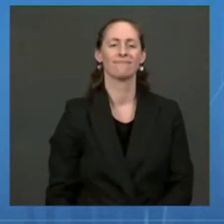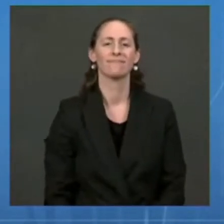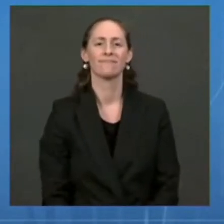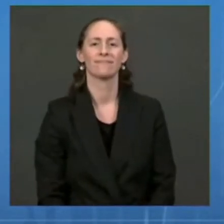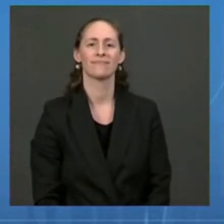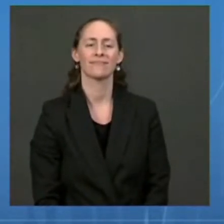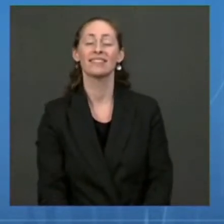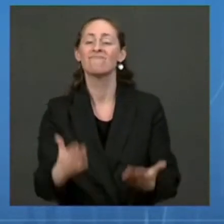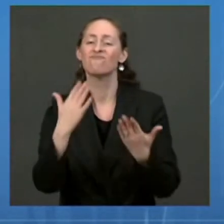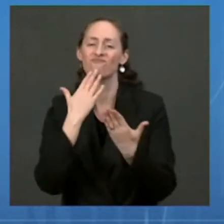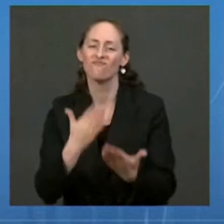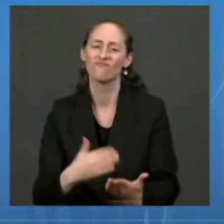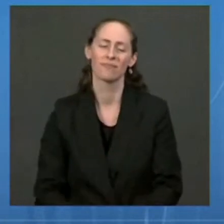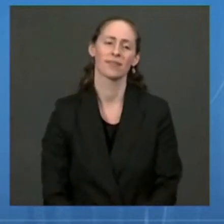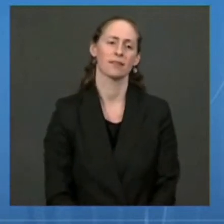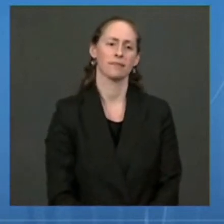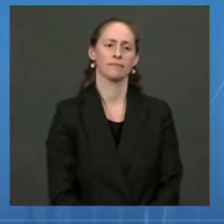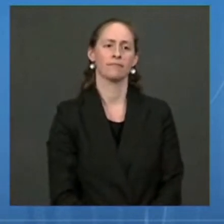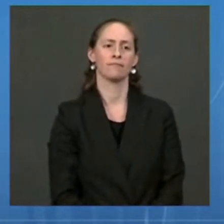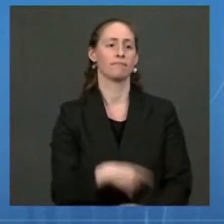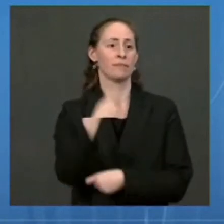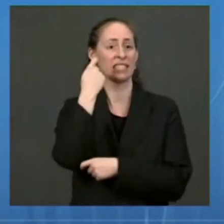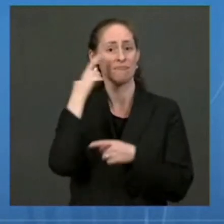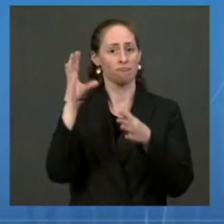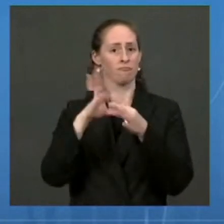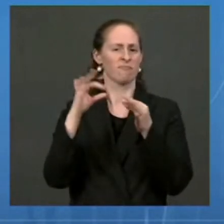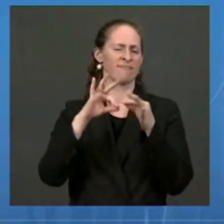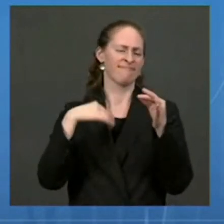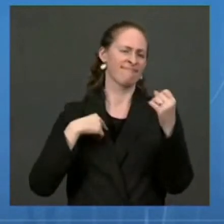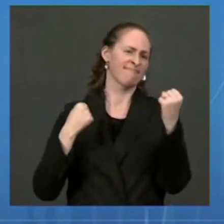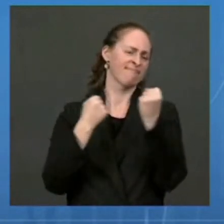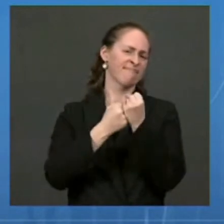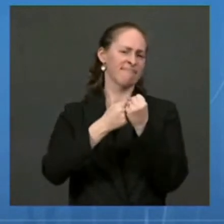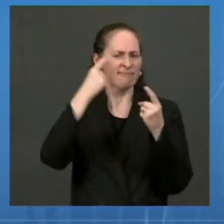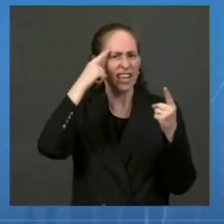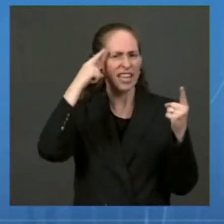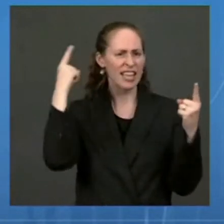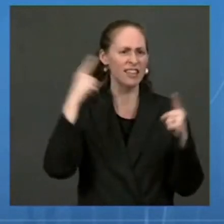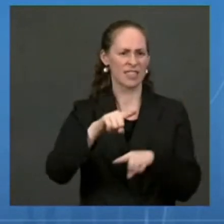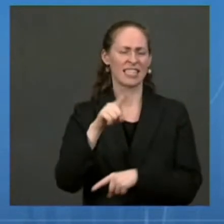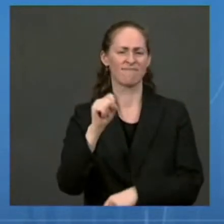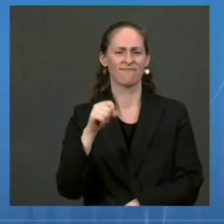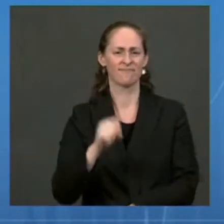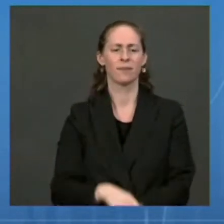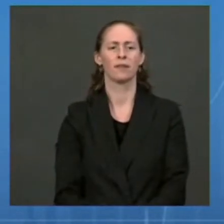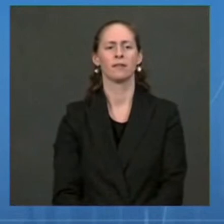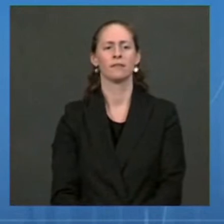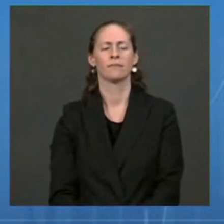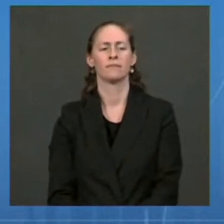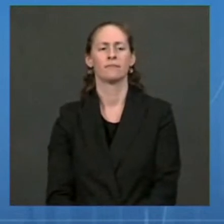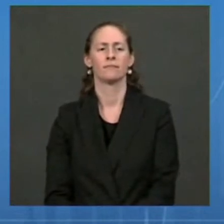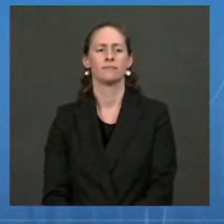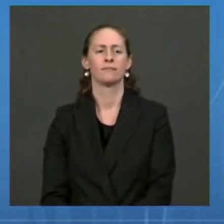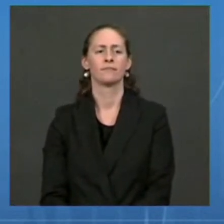LEAVING THEMSELVES AND THE CHILDREN AROUND THEM VULNERABLE. IF YOU HAVE NOT YET BEEN VACCINATED AGAINST COVID-19 I URGE YOU TO CONSIDER THE MANY BENEFITS OF VACCINATION. THANK YOU AND I NOW TURN IT